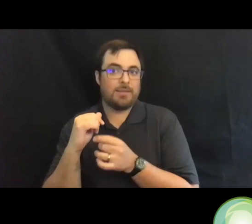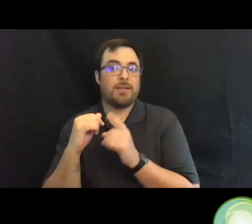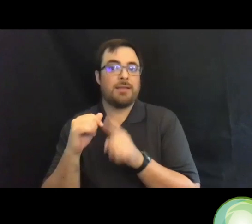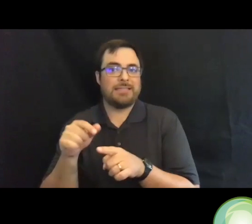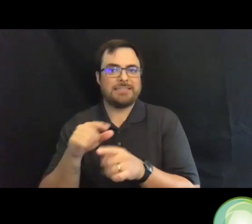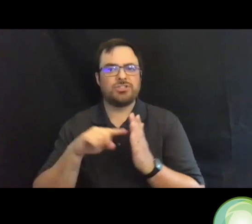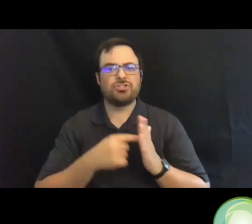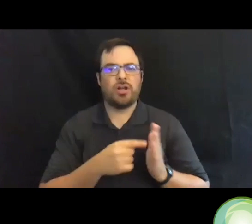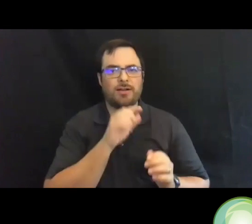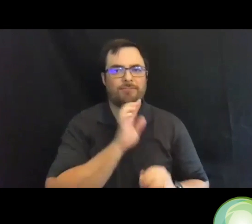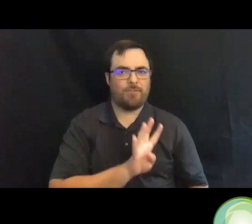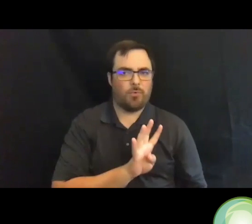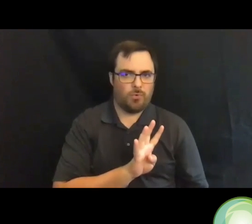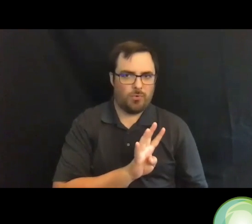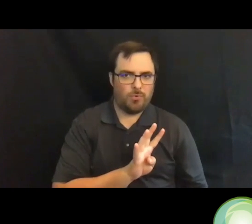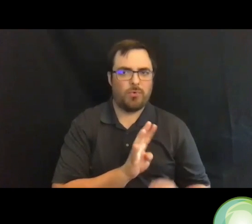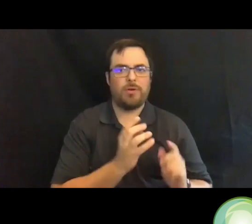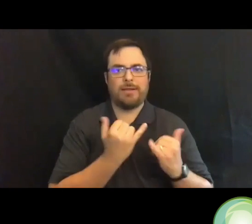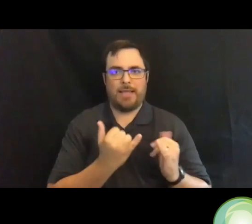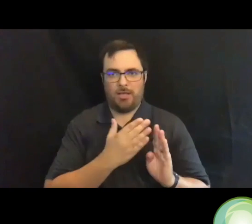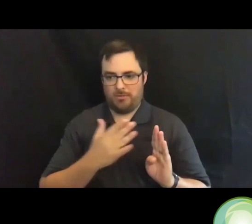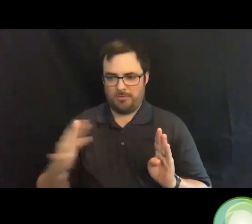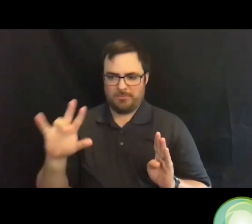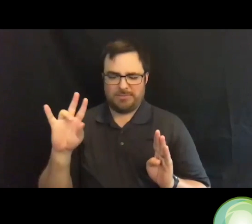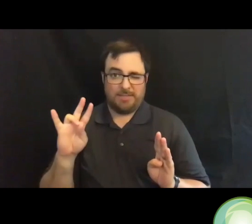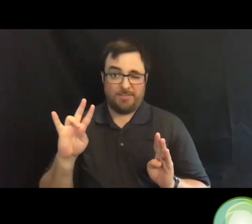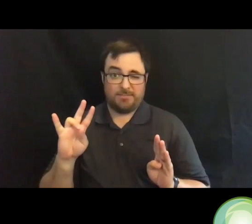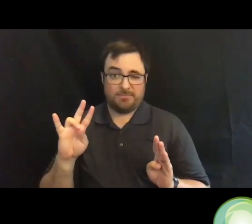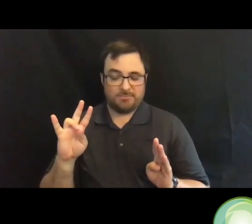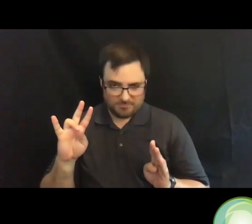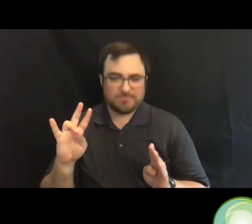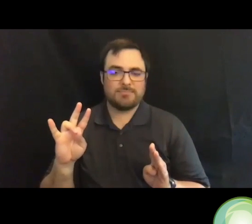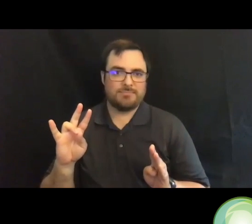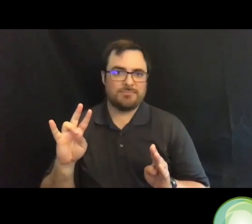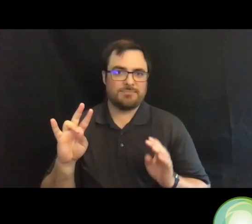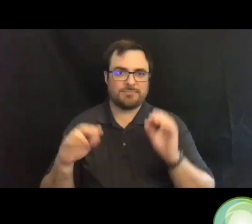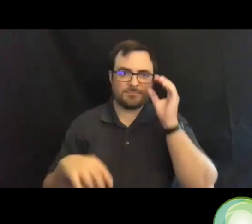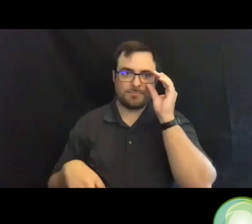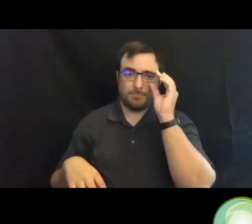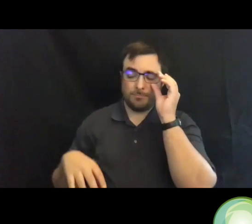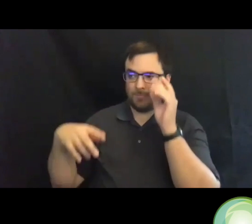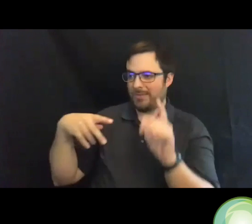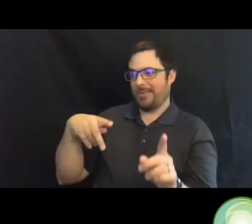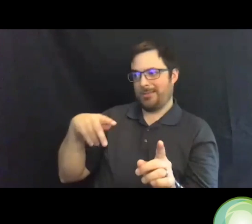four and he is now seven, I believe. Patti: Okay I wanna say um it's been a long